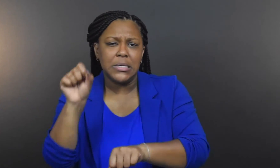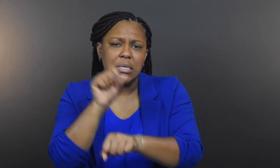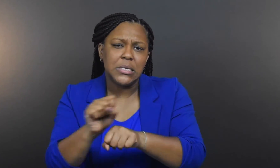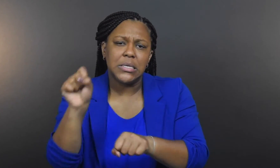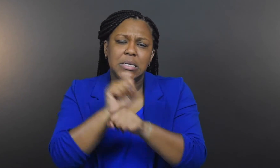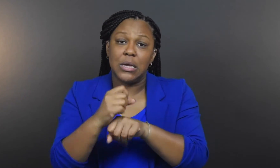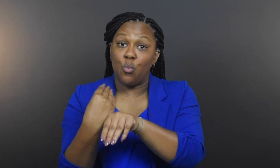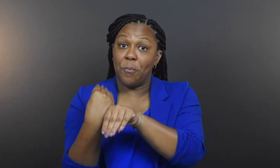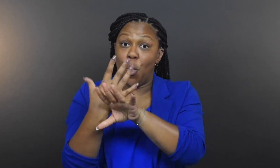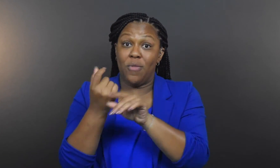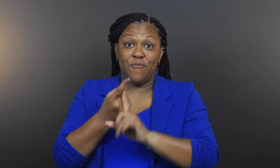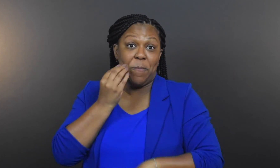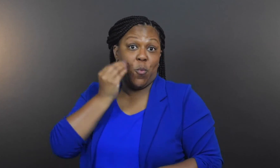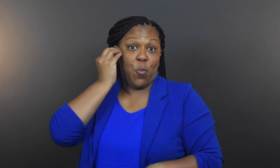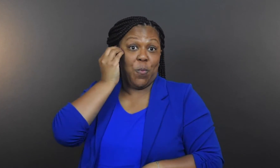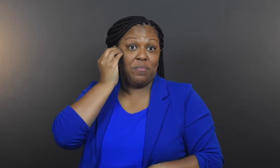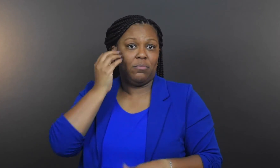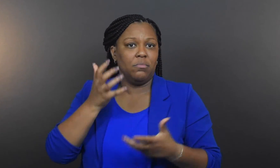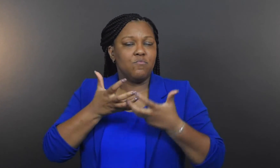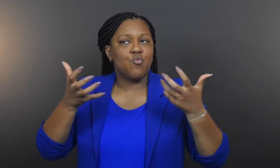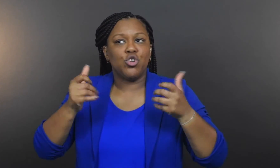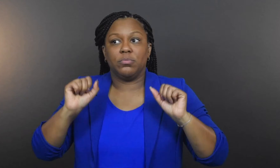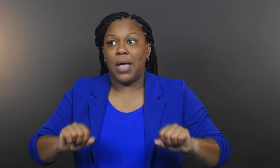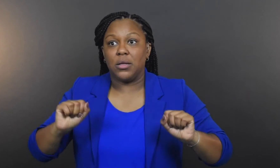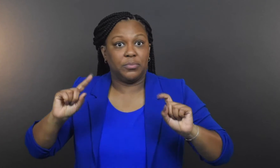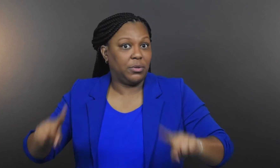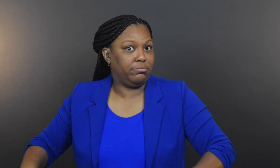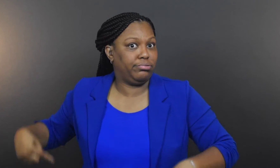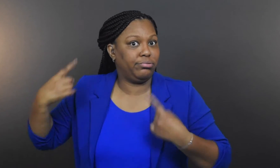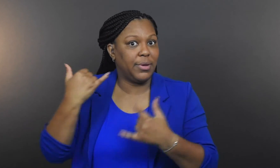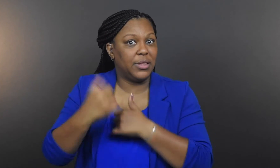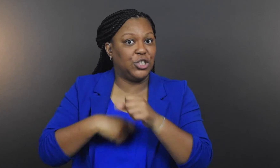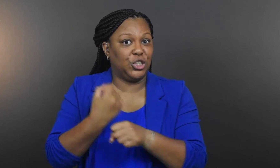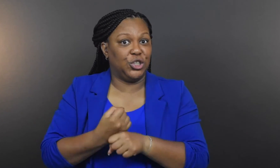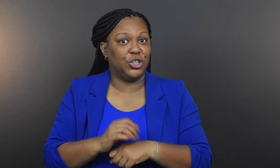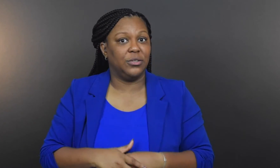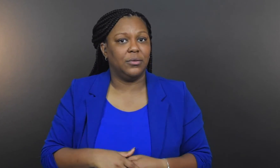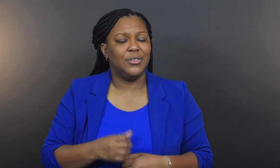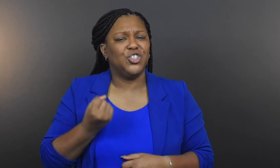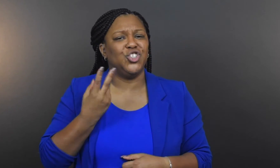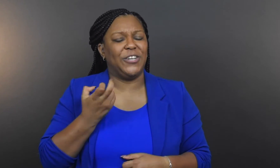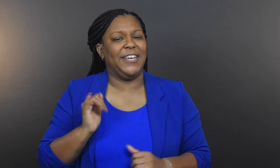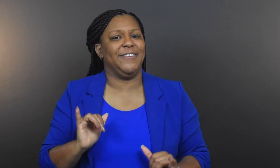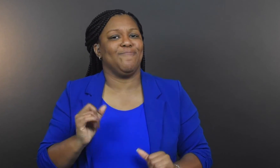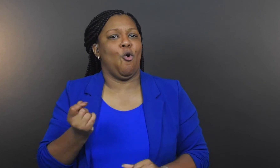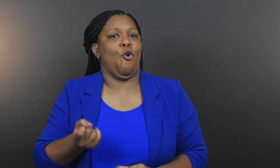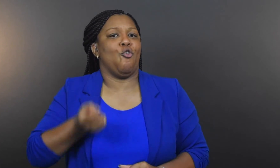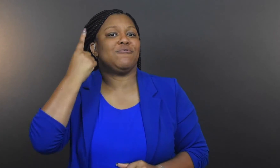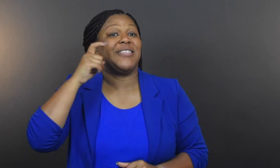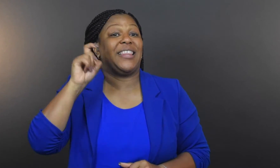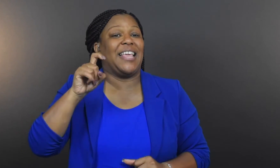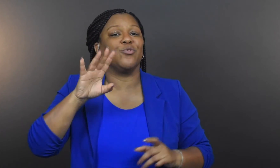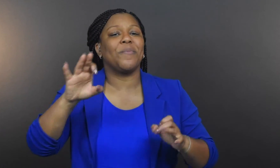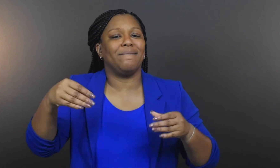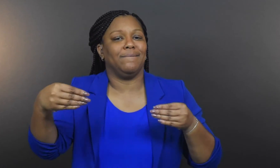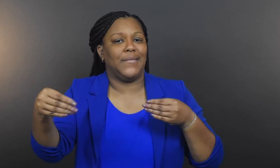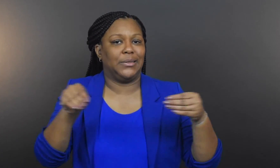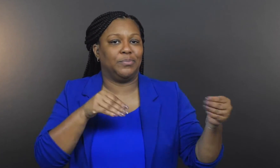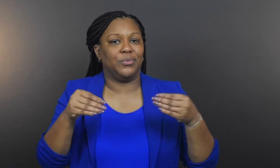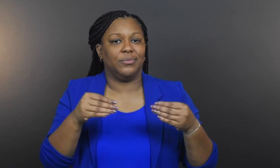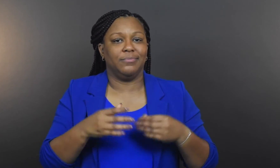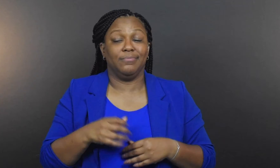this past year, she understands the need to be flexible.